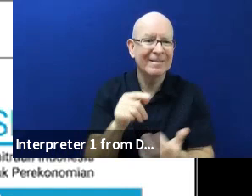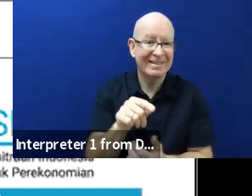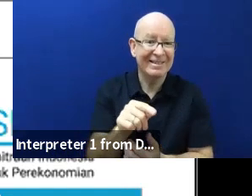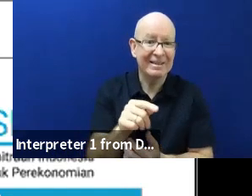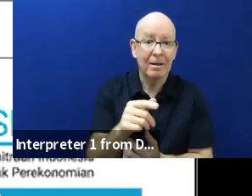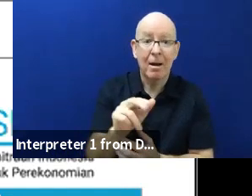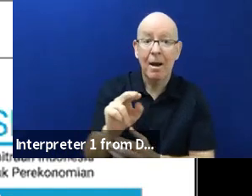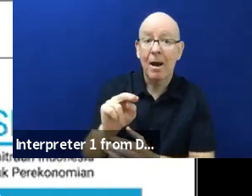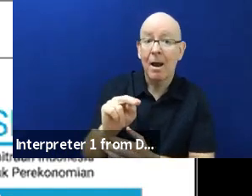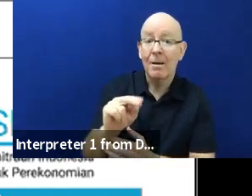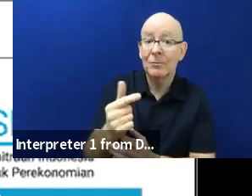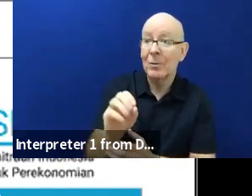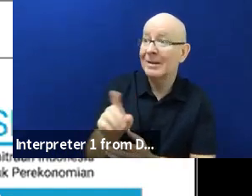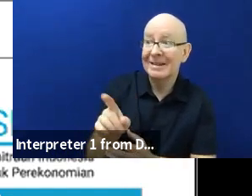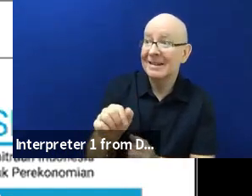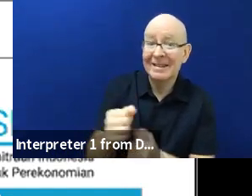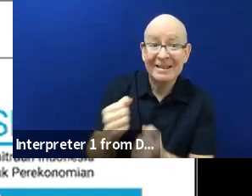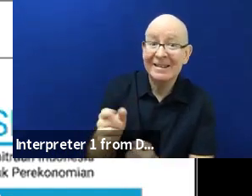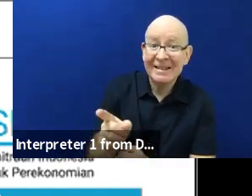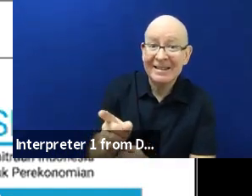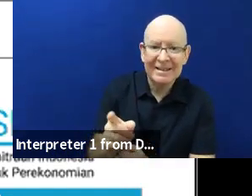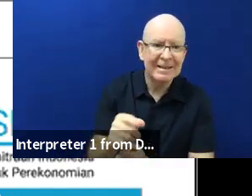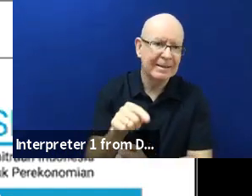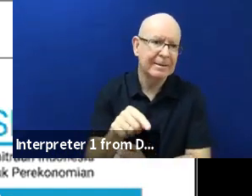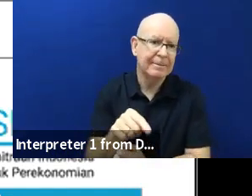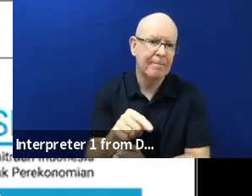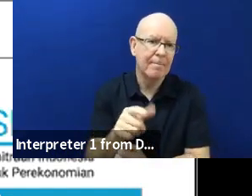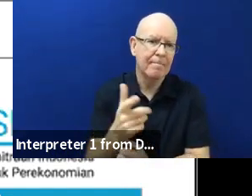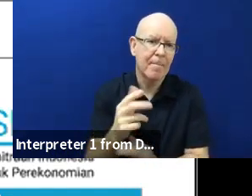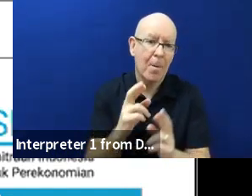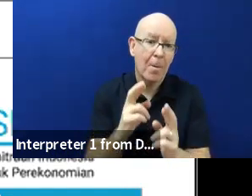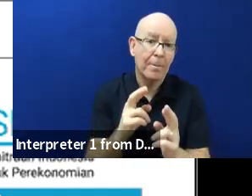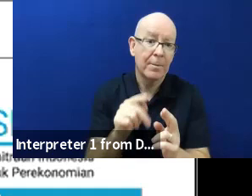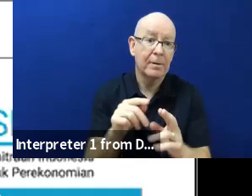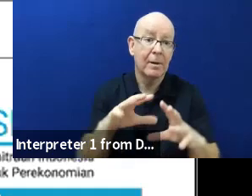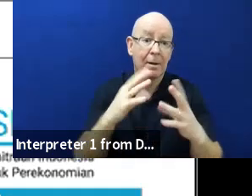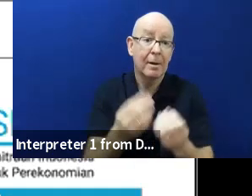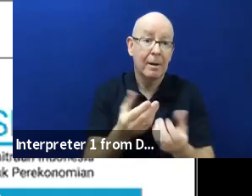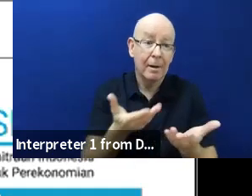and what kind of support they need, then there would be more opportunity and more understanding